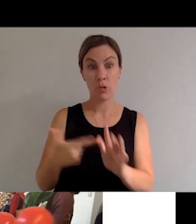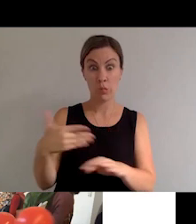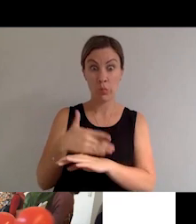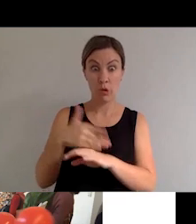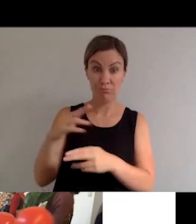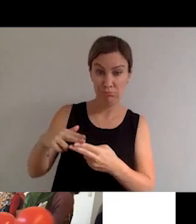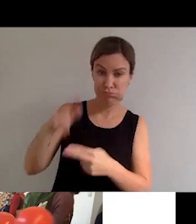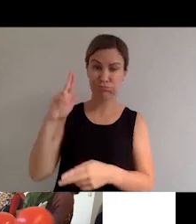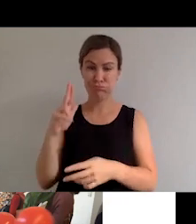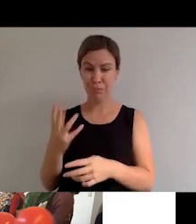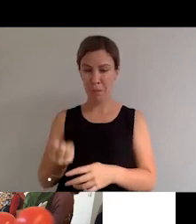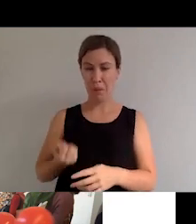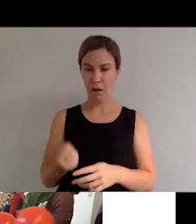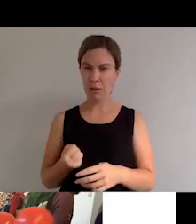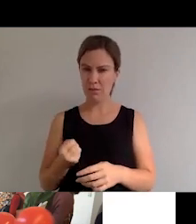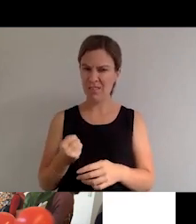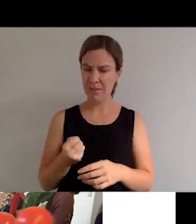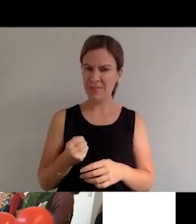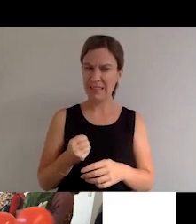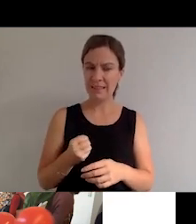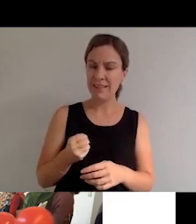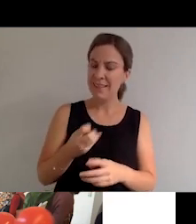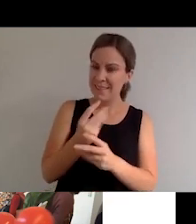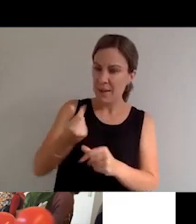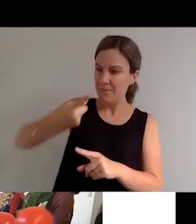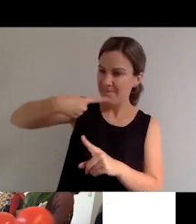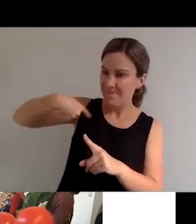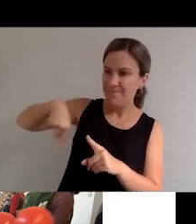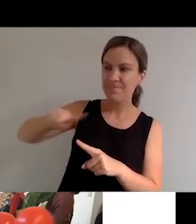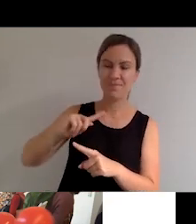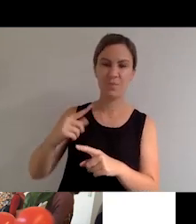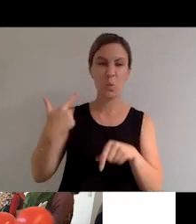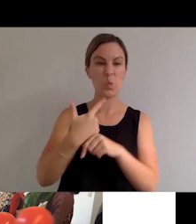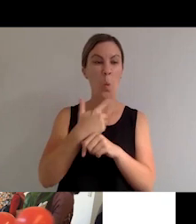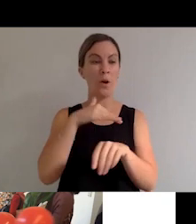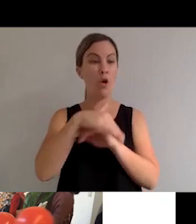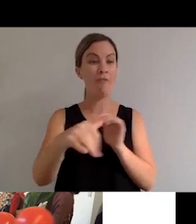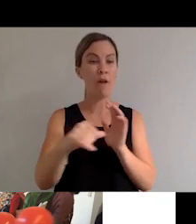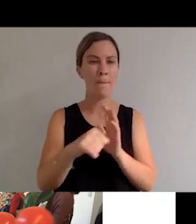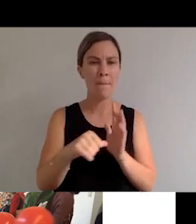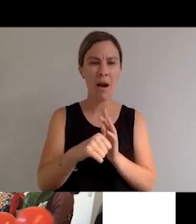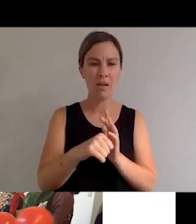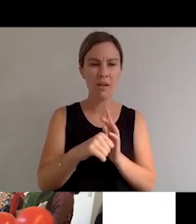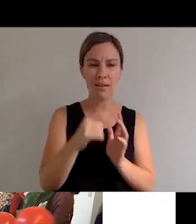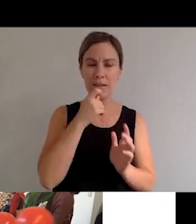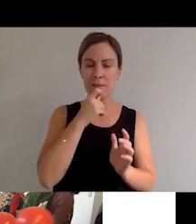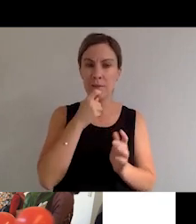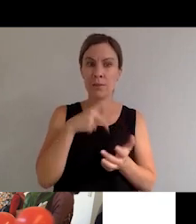about money can really bring a lot of vulnerability and can bring a lot of shame or embarrassment to those conversations.